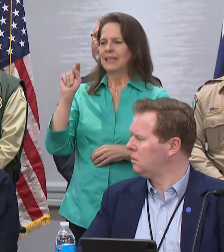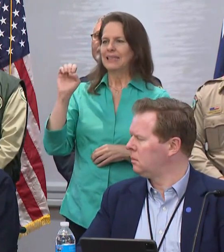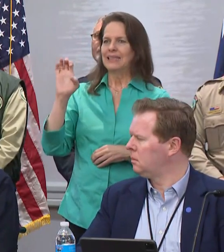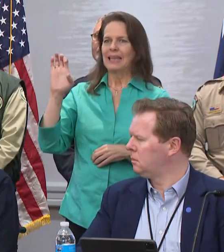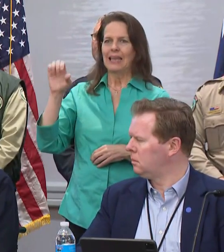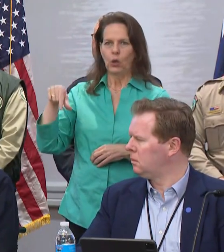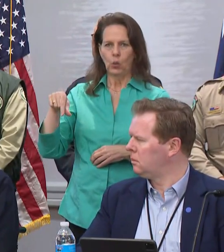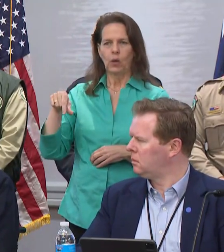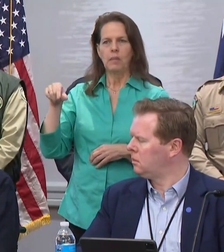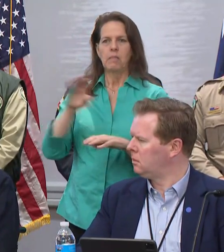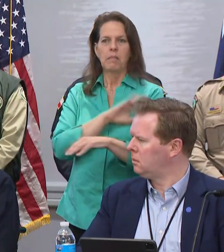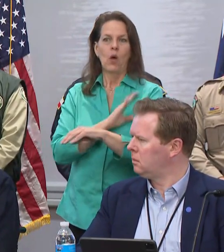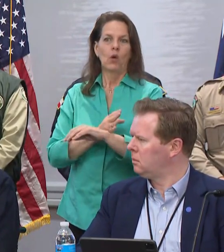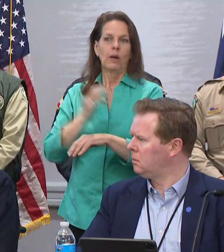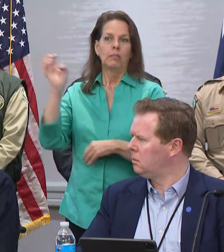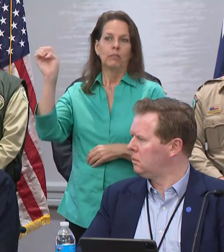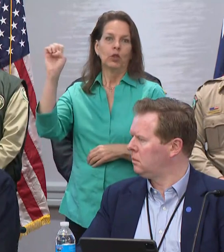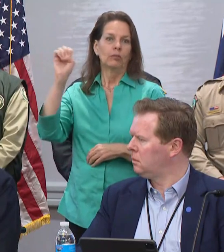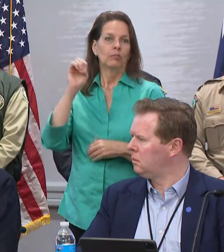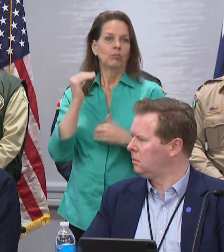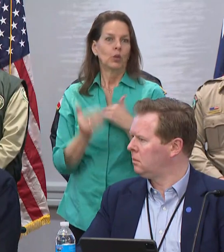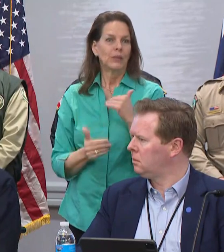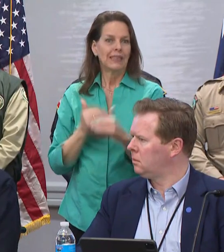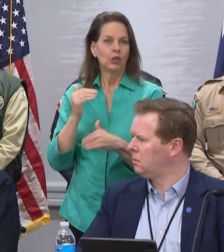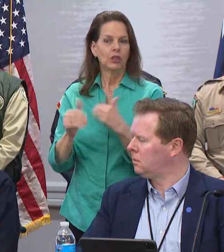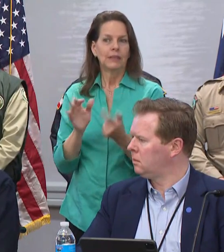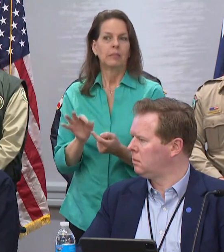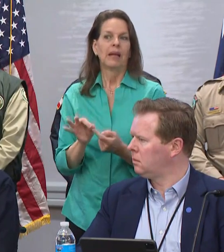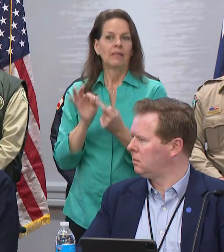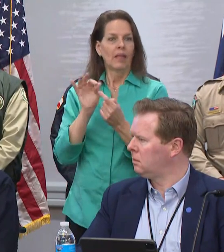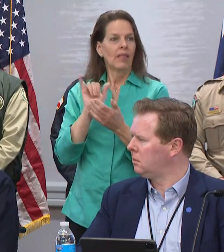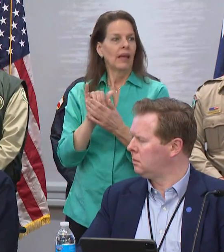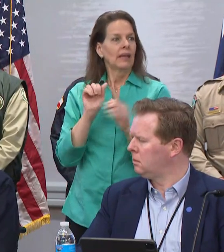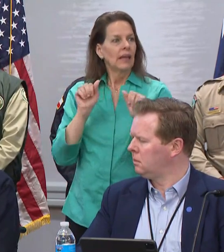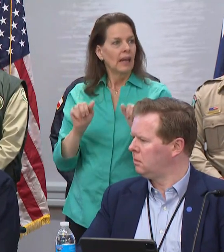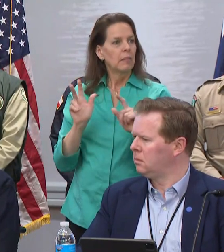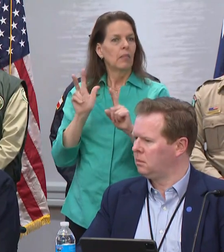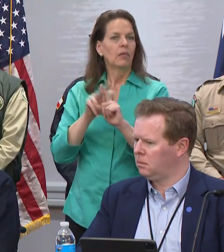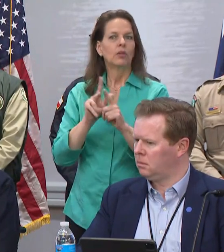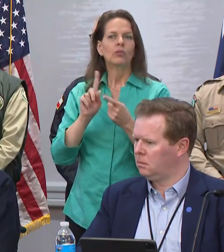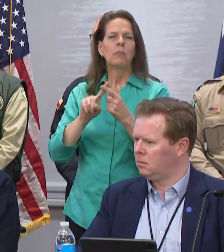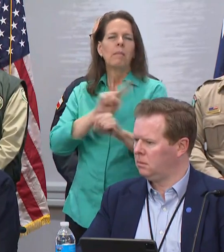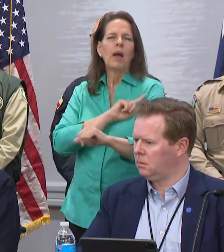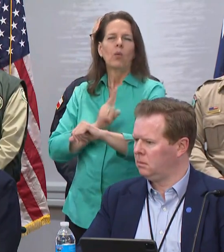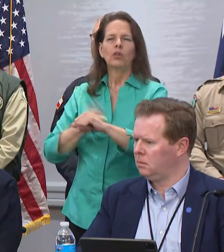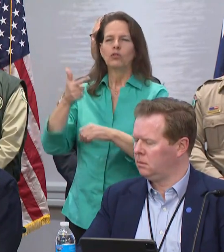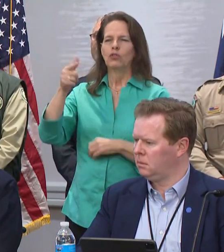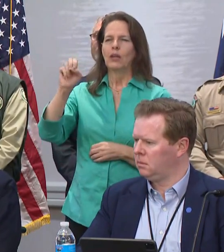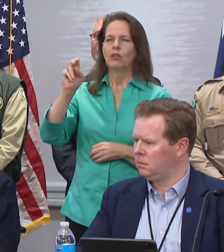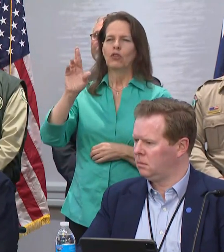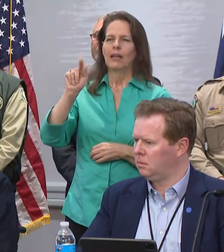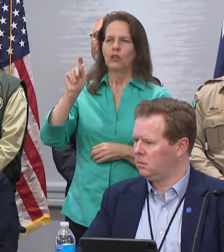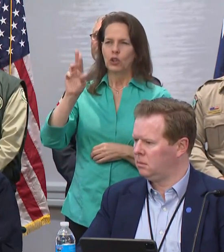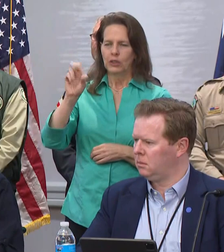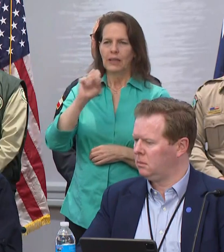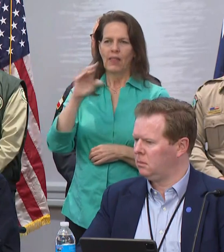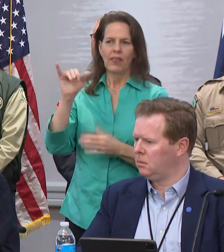TCQ's power emergency procedures, especially as they could apply to power generators. A work group has been created